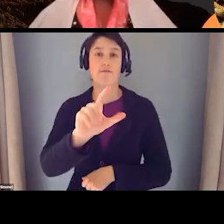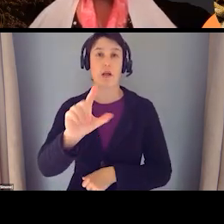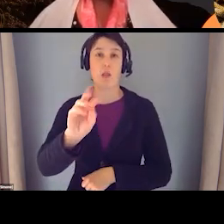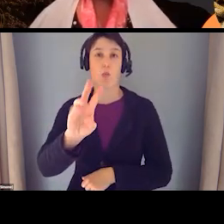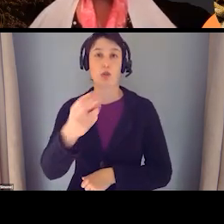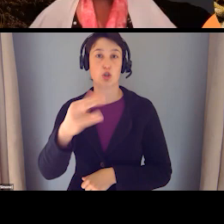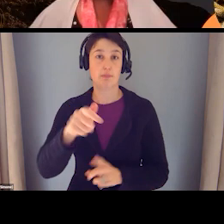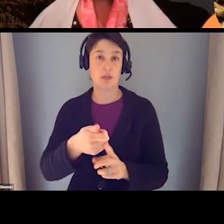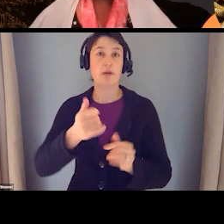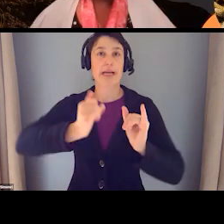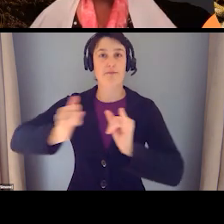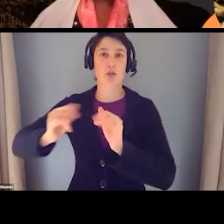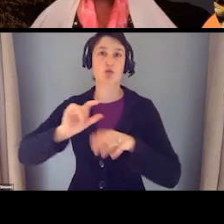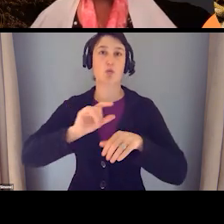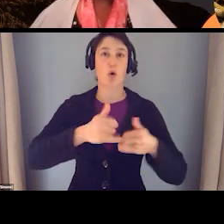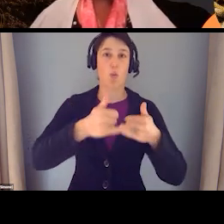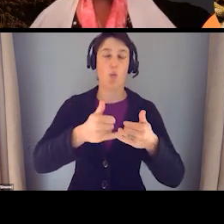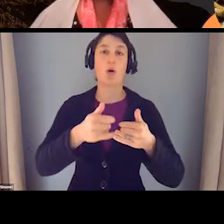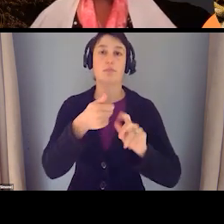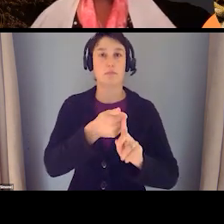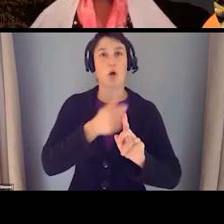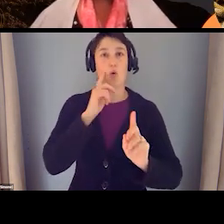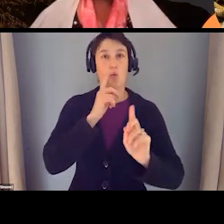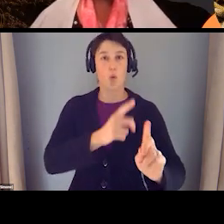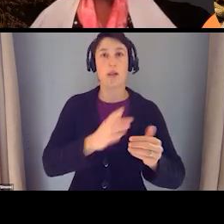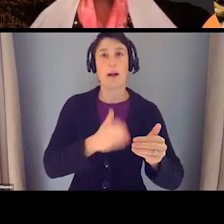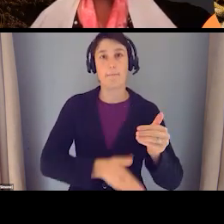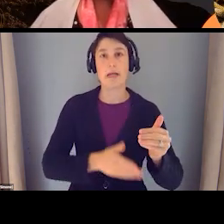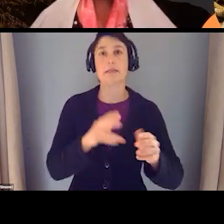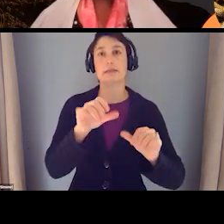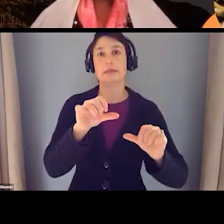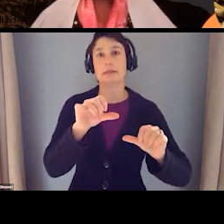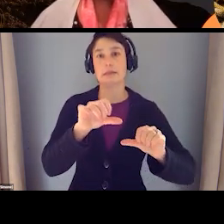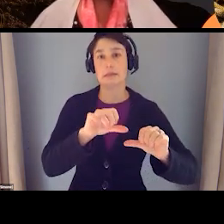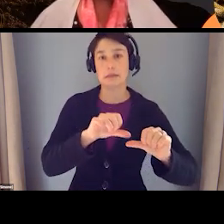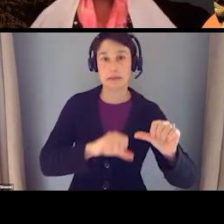for dissertation and other types of activities within the grants field.